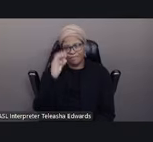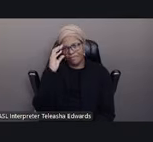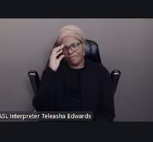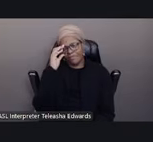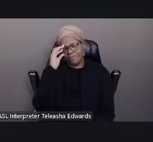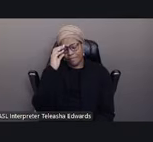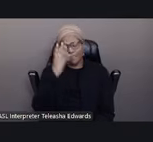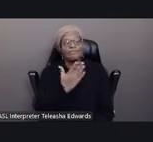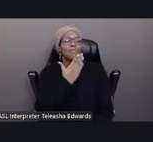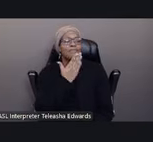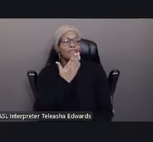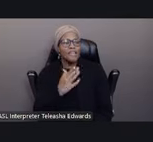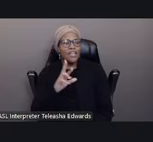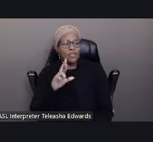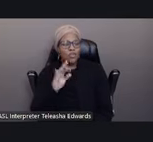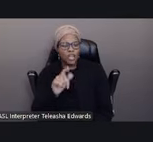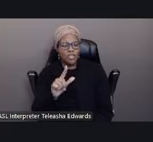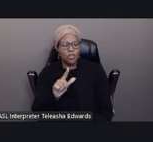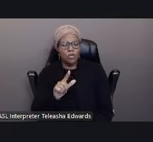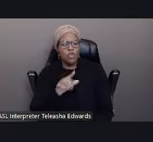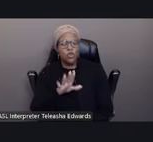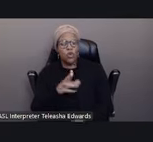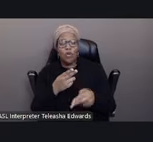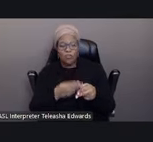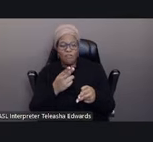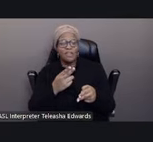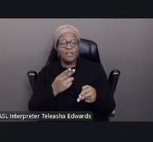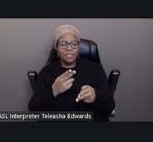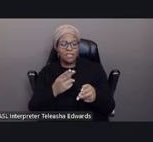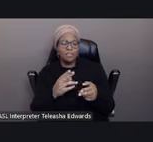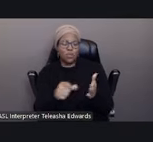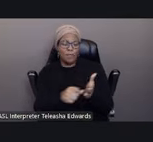Thank you, Rachel. And your reference to page 54 is the